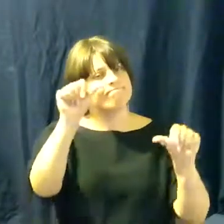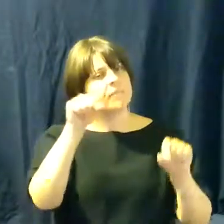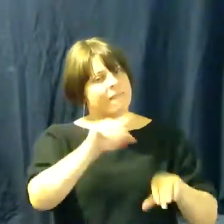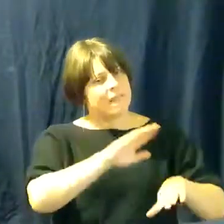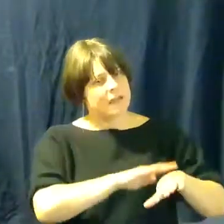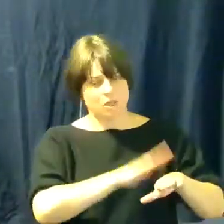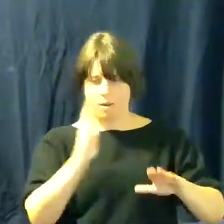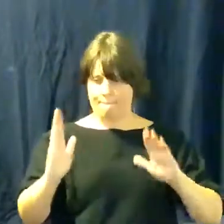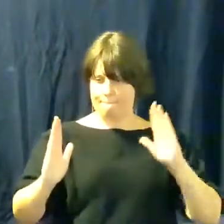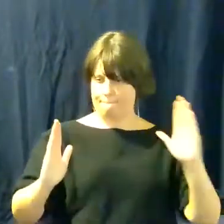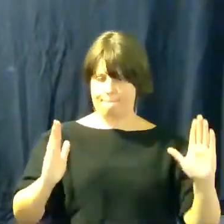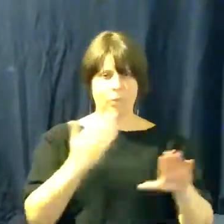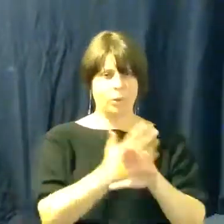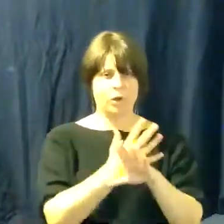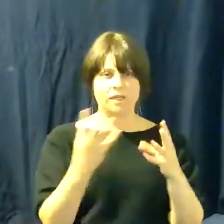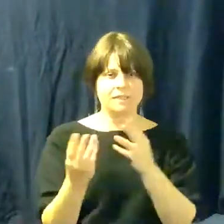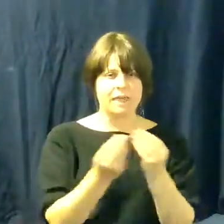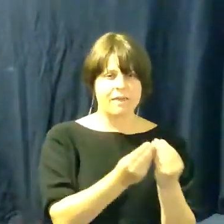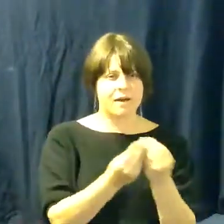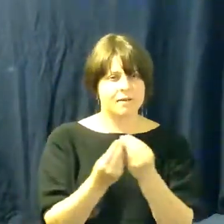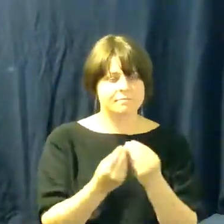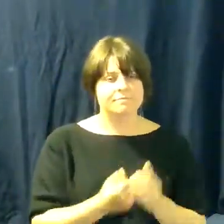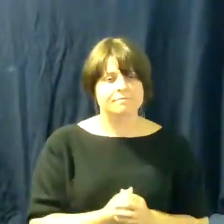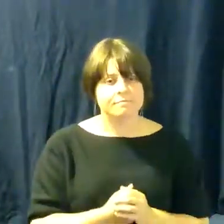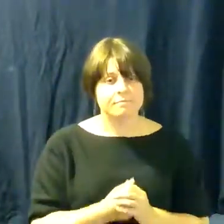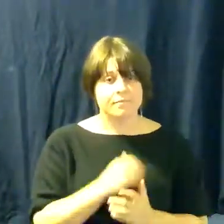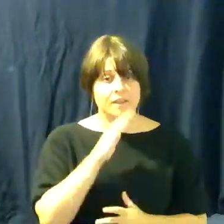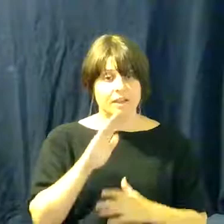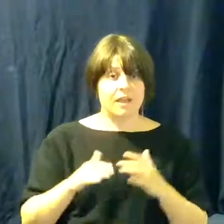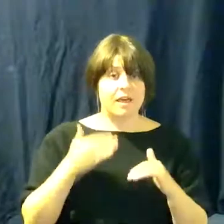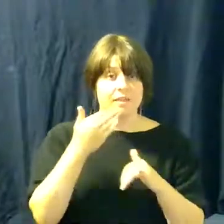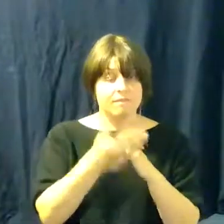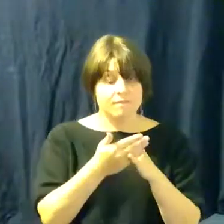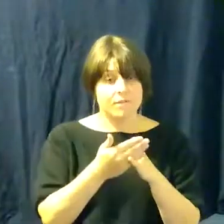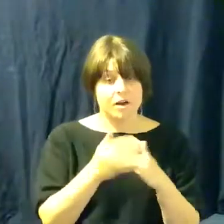about the amount of time you have with your mentor and what you would like to achieve in that time of working together with your mentor